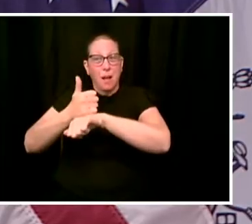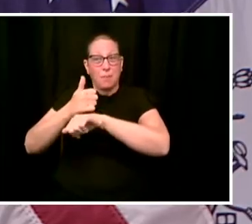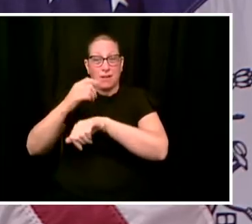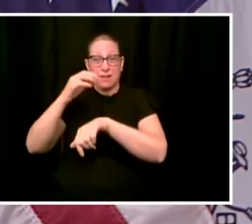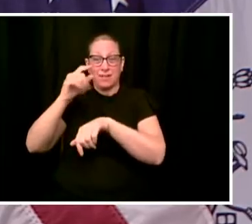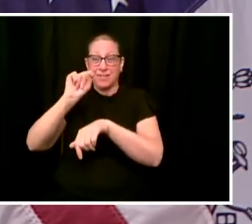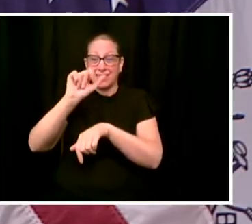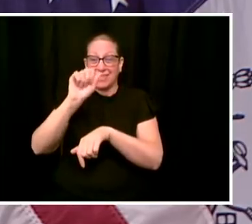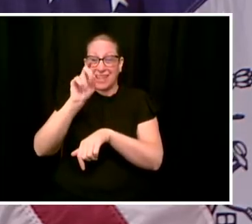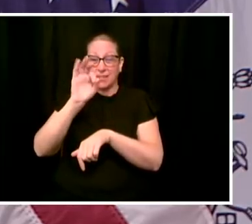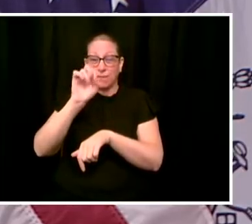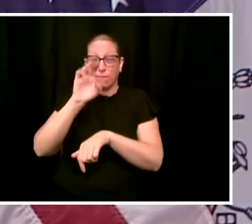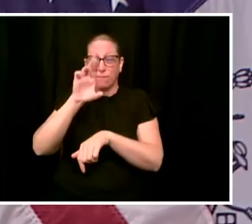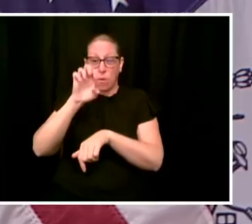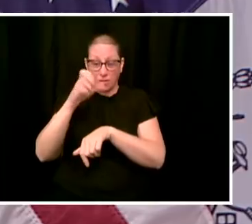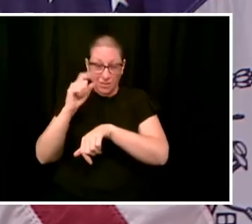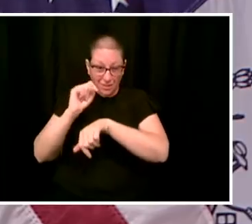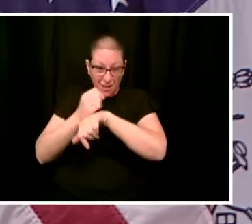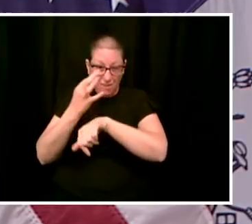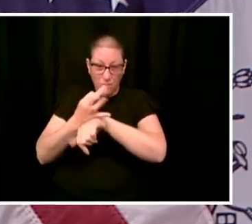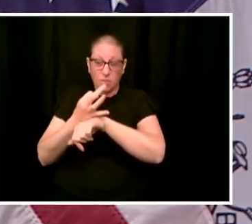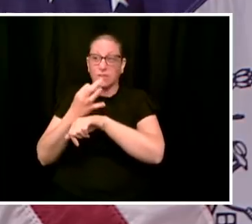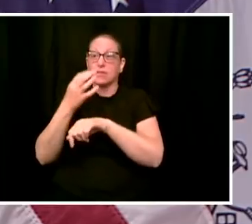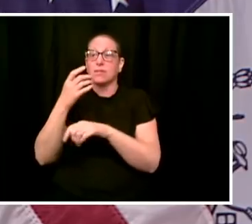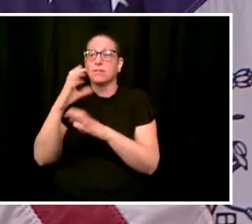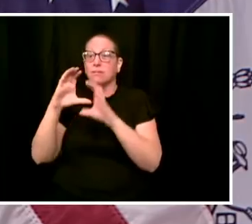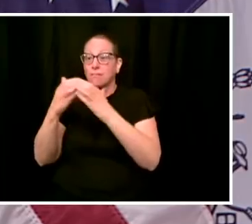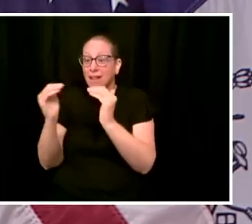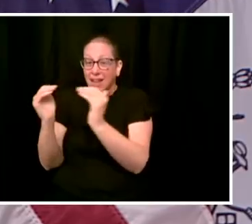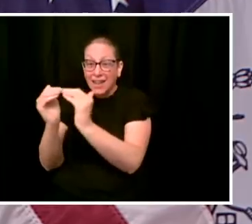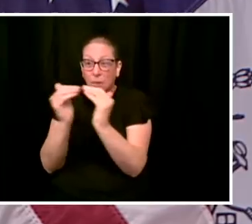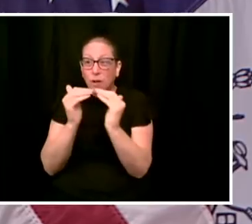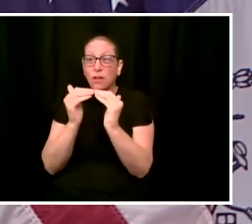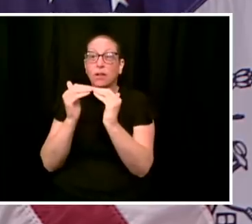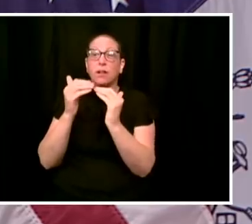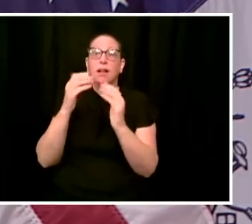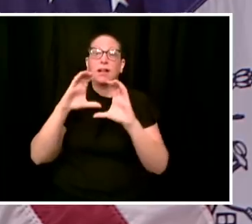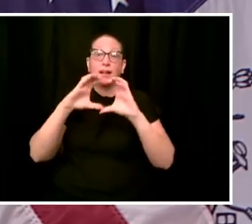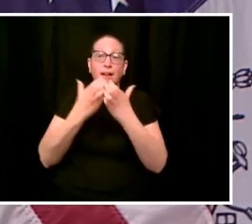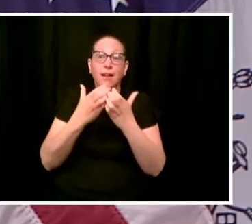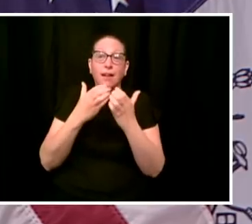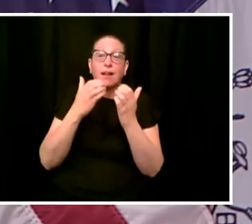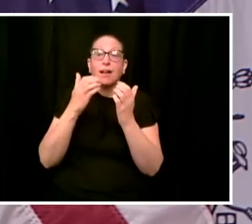FUTURE. EVERYTHING THAT WE'RE PTUTI NG